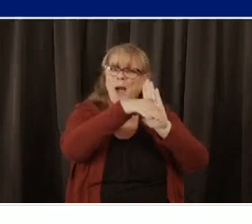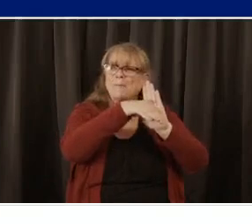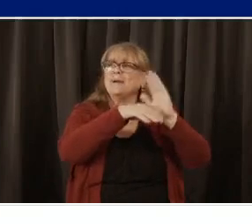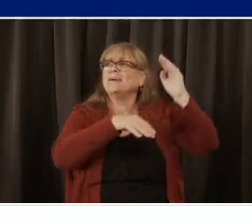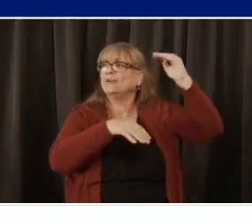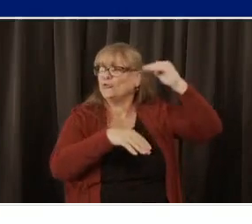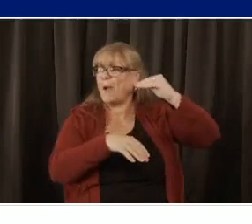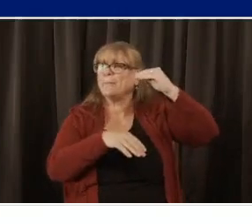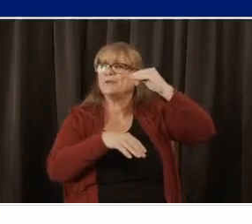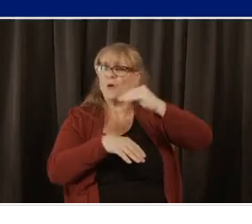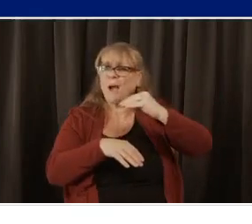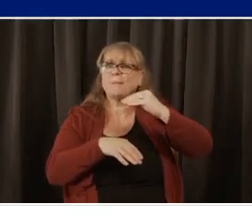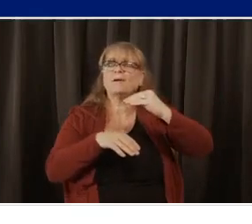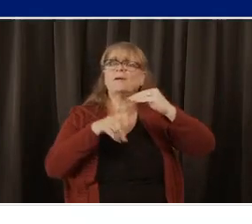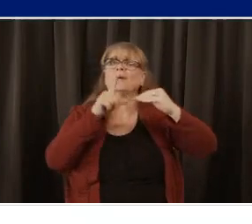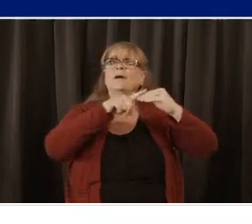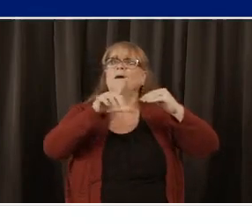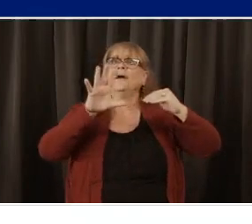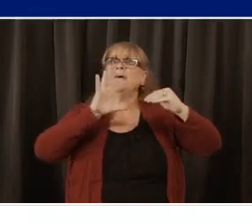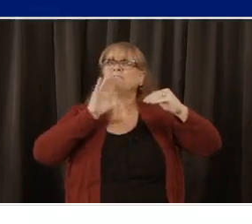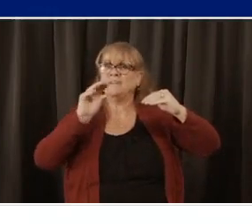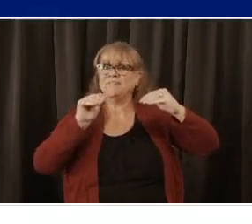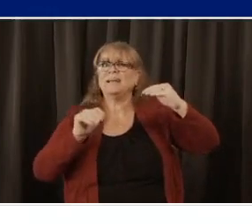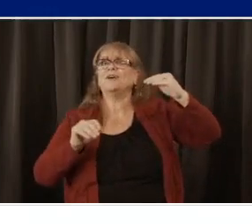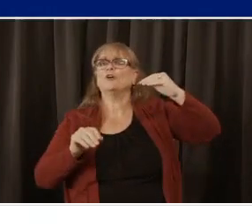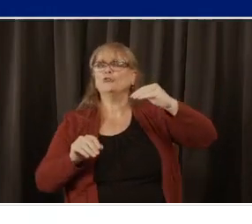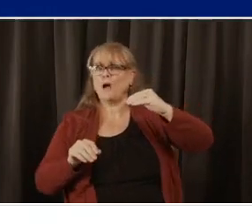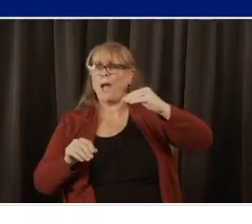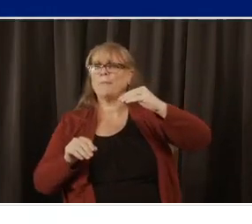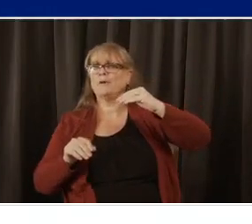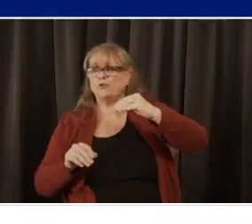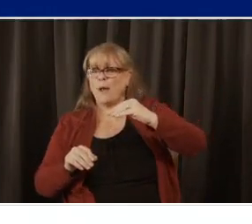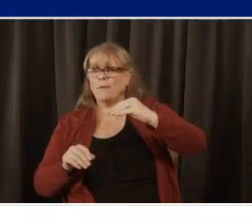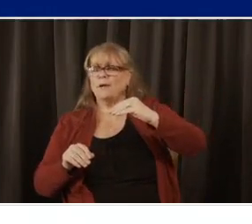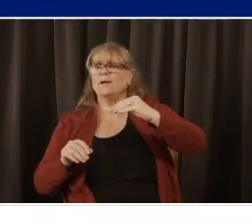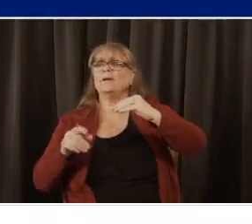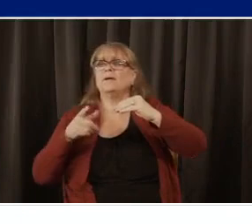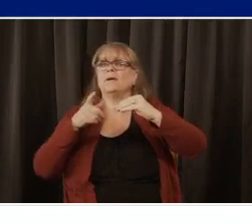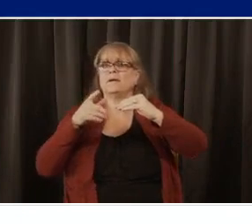but the fact remains that, you know cases are continuing to go up. And until we get to a point